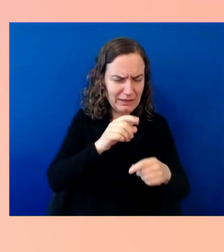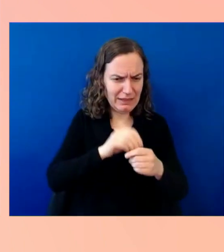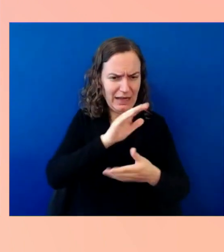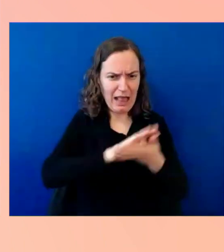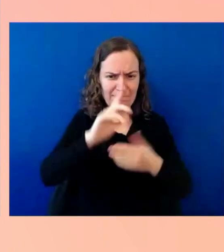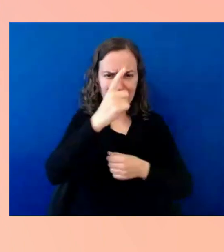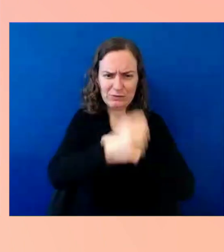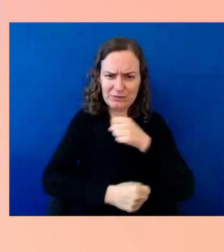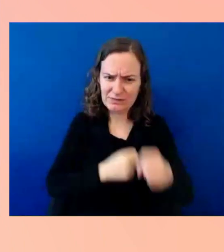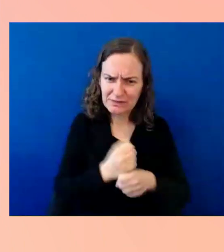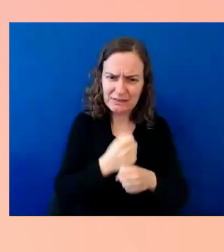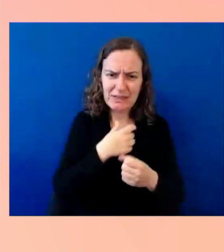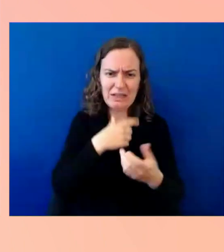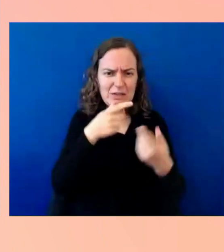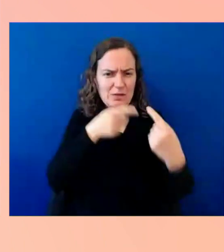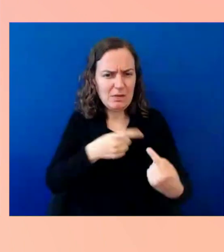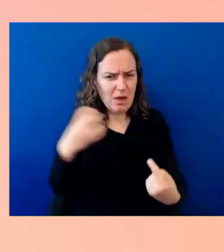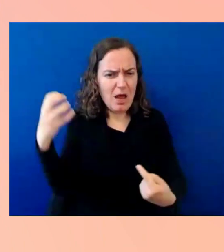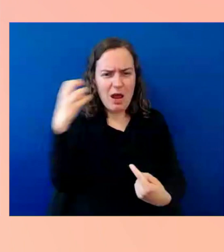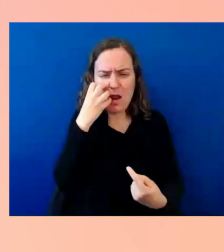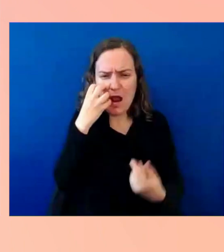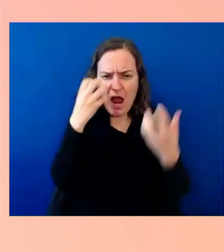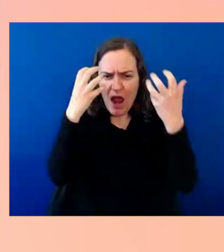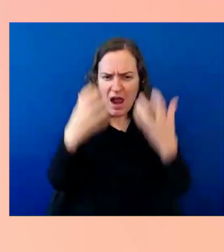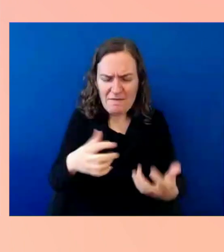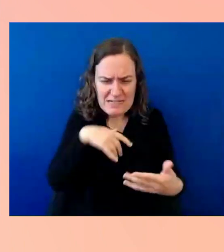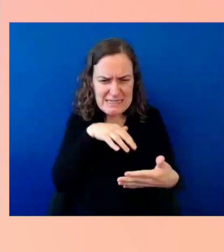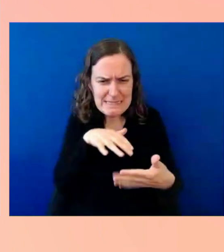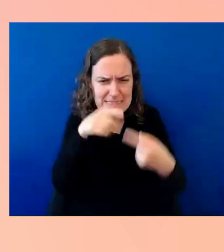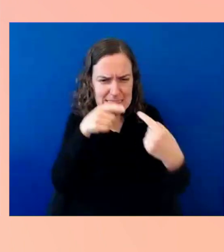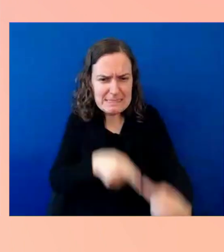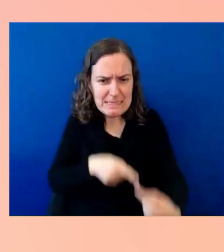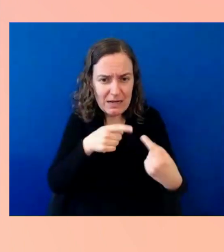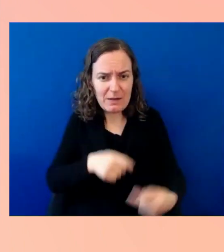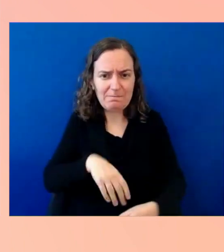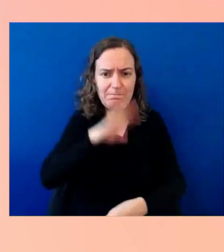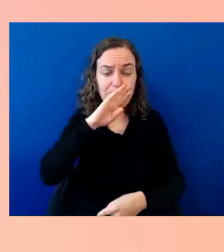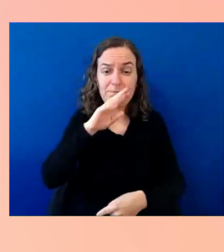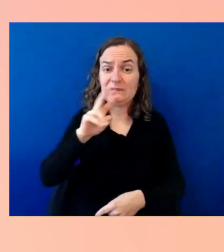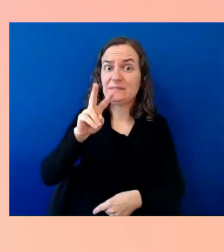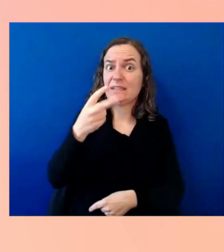By the end of my second semester, I had professors encouraging me to switch